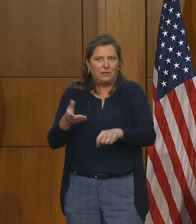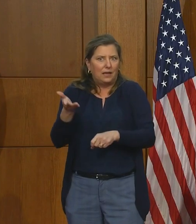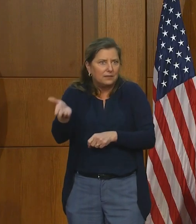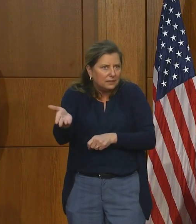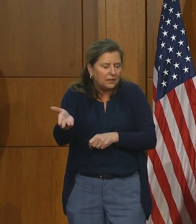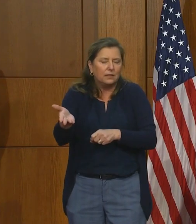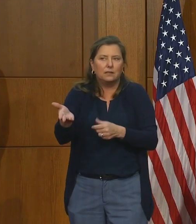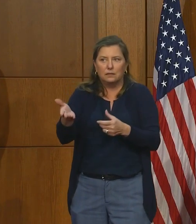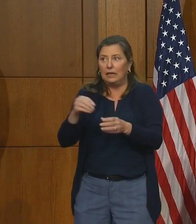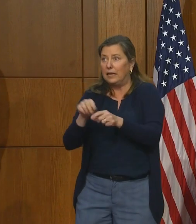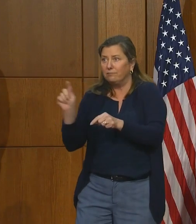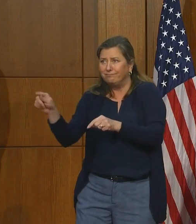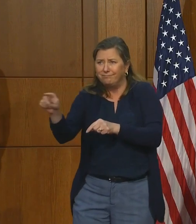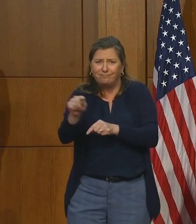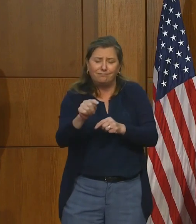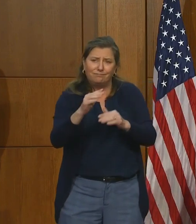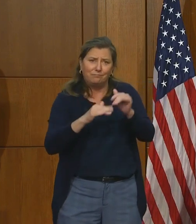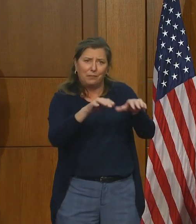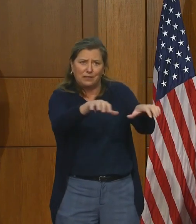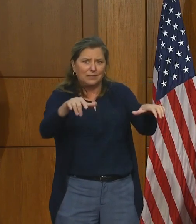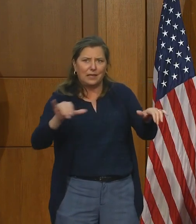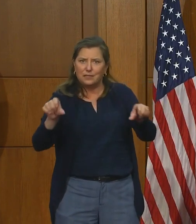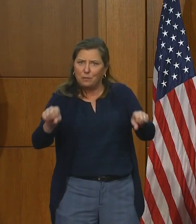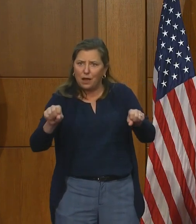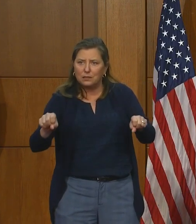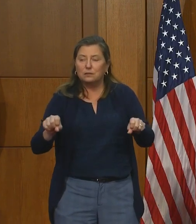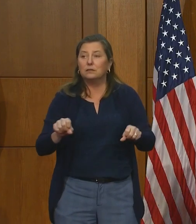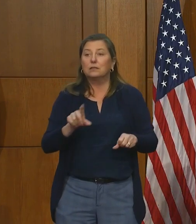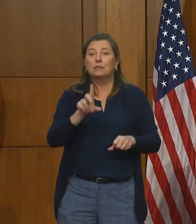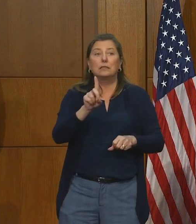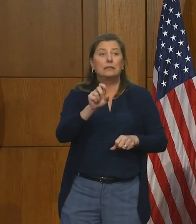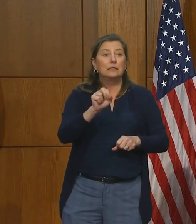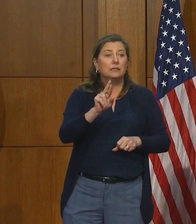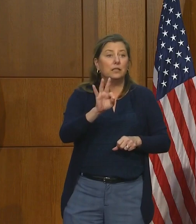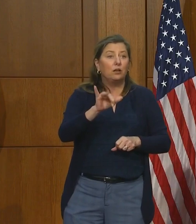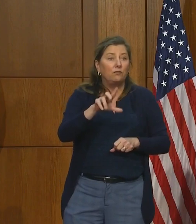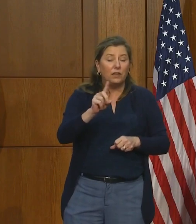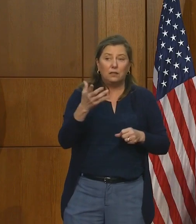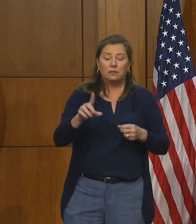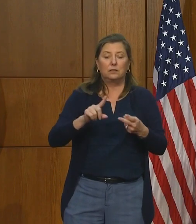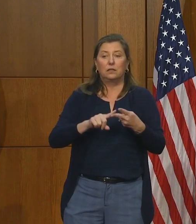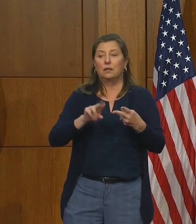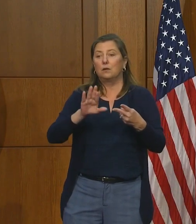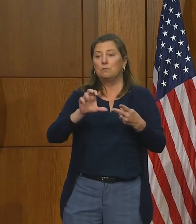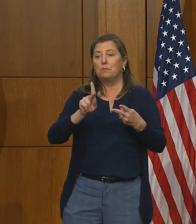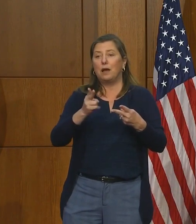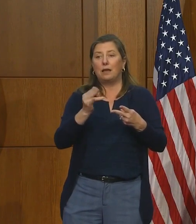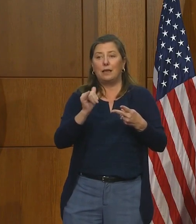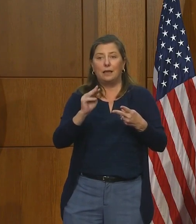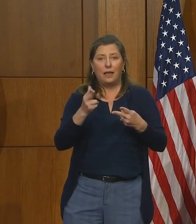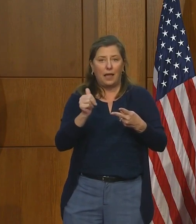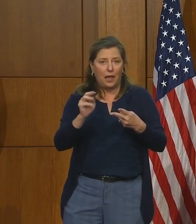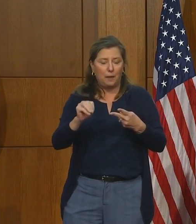PLEASED TO ABLE TO DO POINT PREVALENCE TESTING. AS MANY FACILITIES AS POSSIBLE OF WHAT